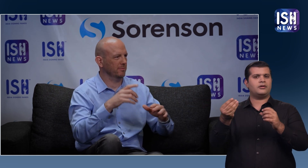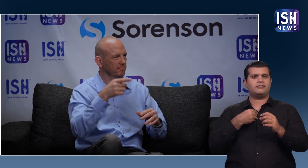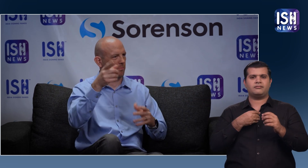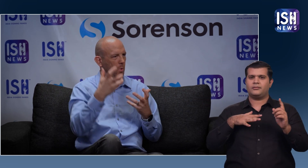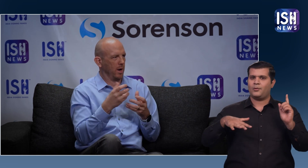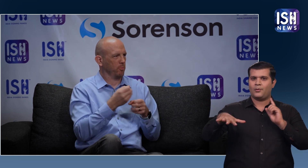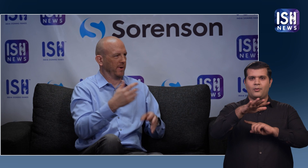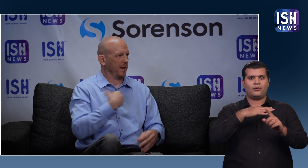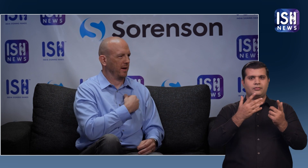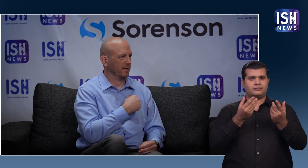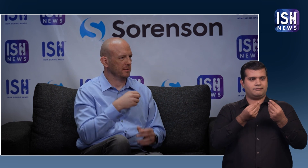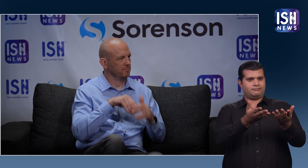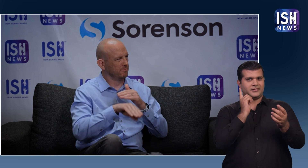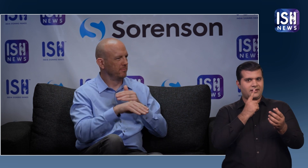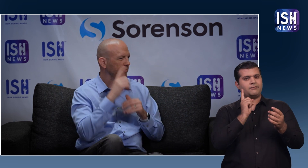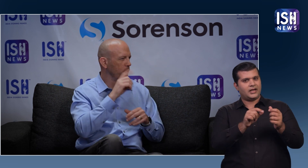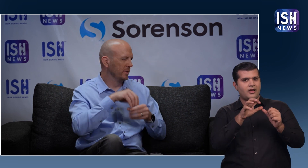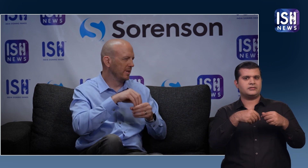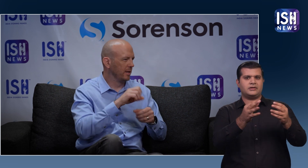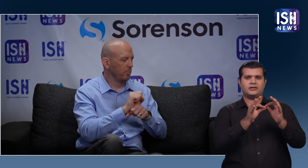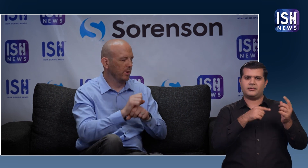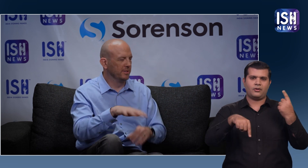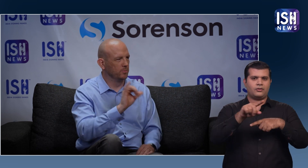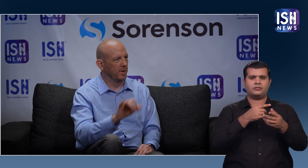They want to provide us accessibility for the Deaf employees.